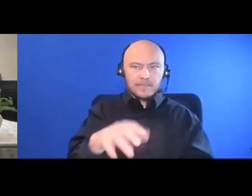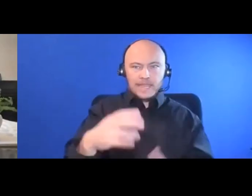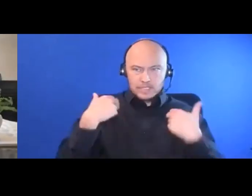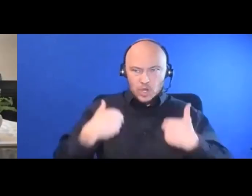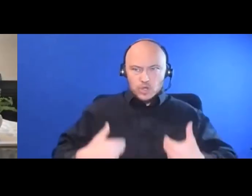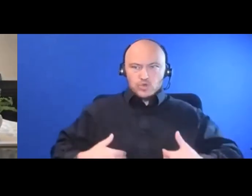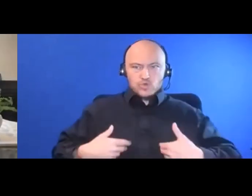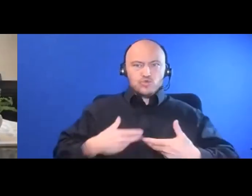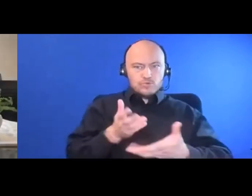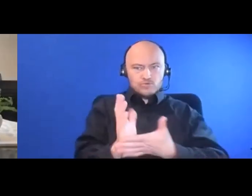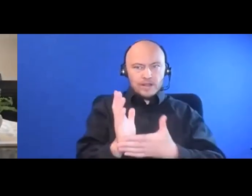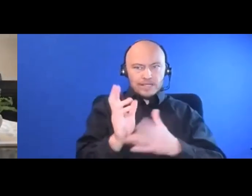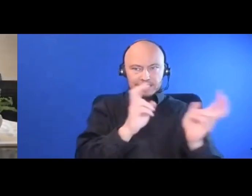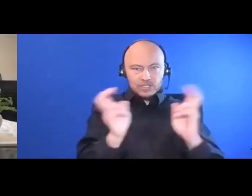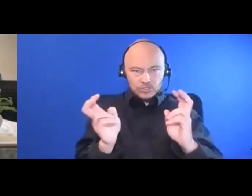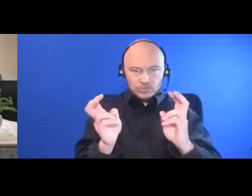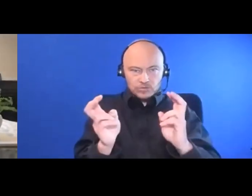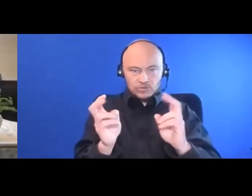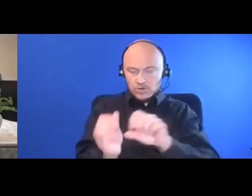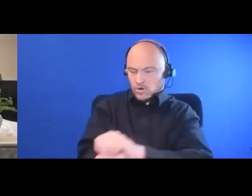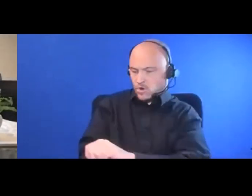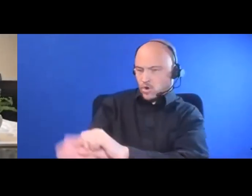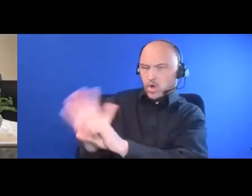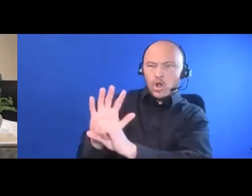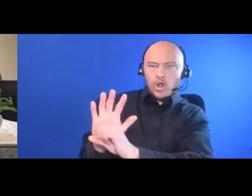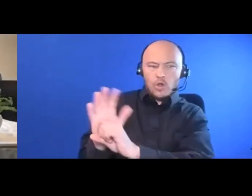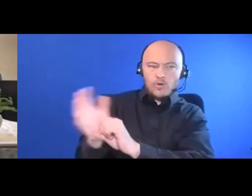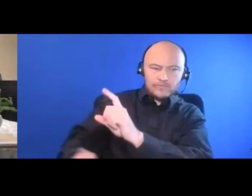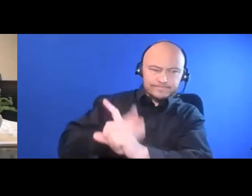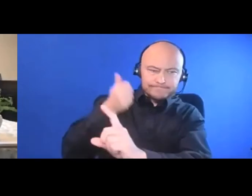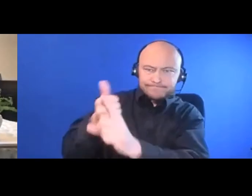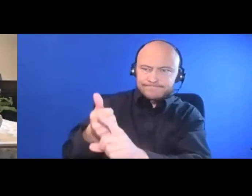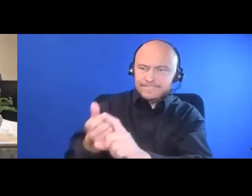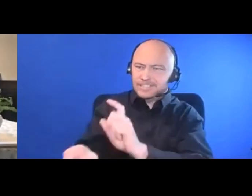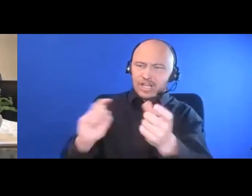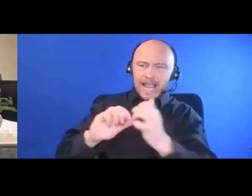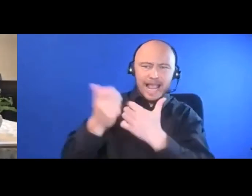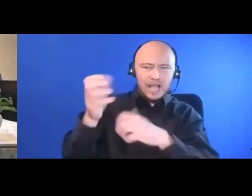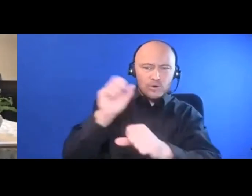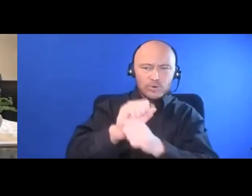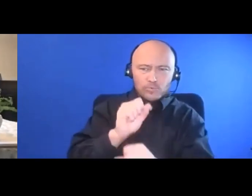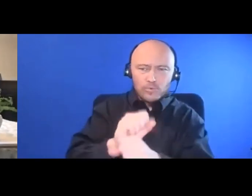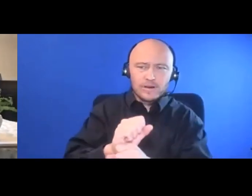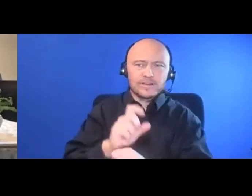And COVID has really completely transformed how we work, access our needs and entertainment